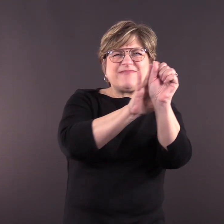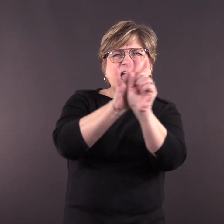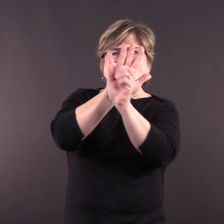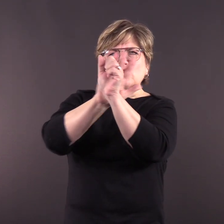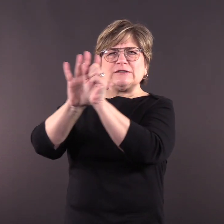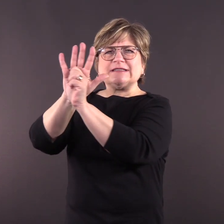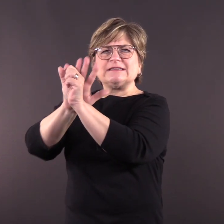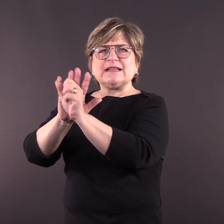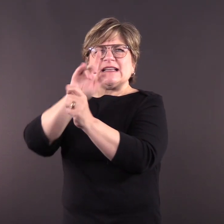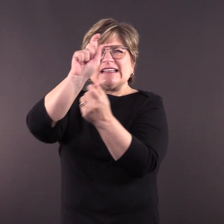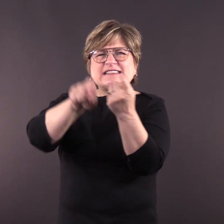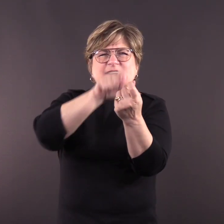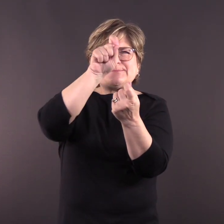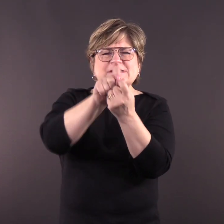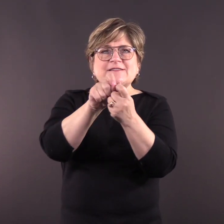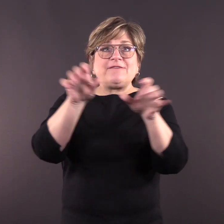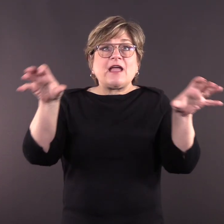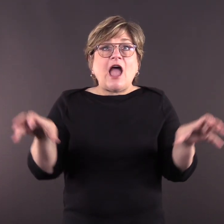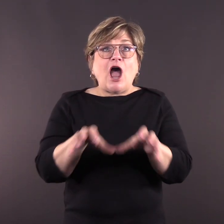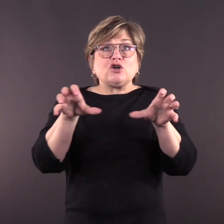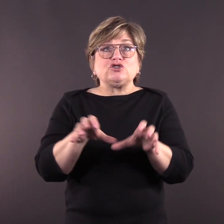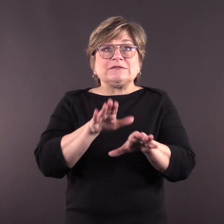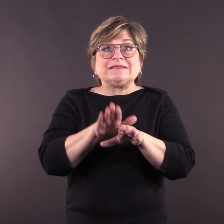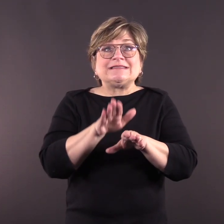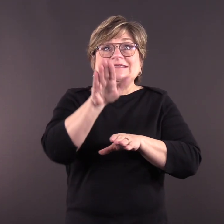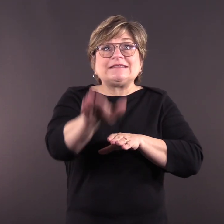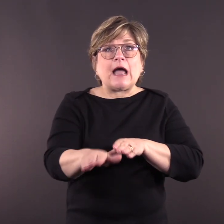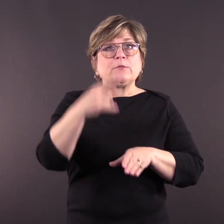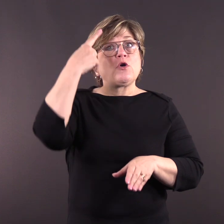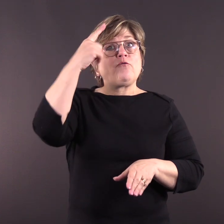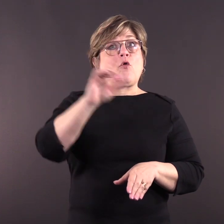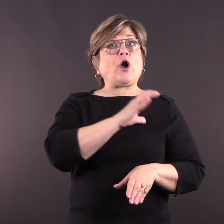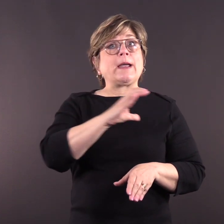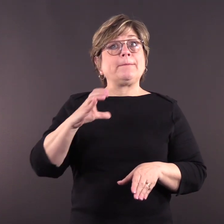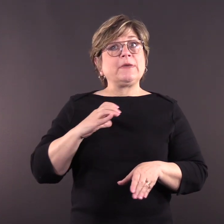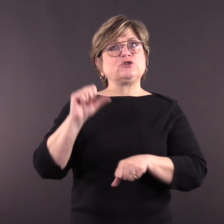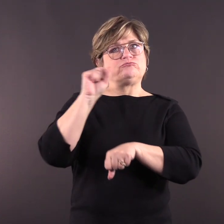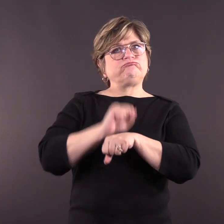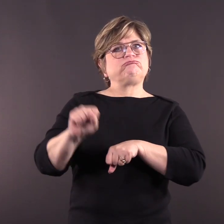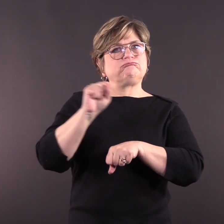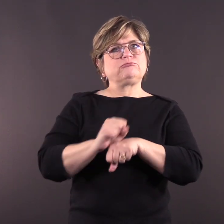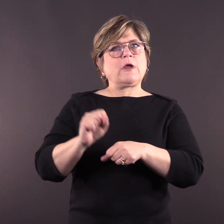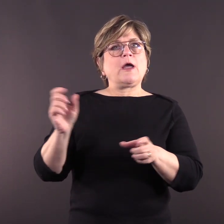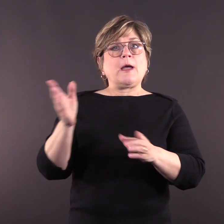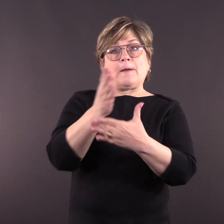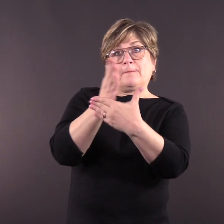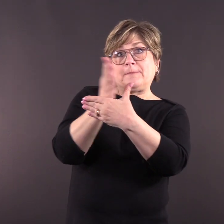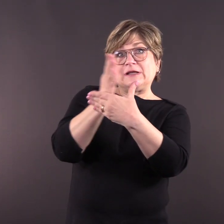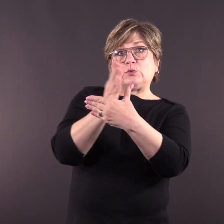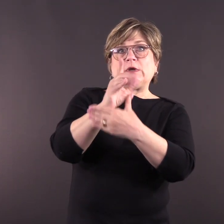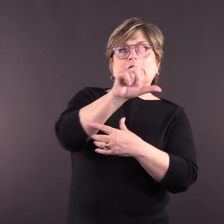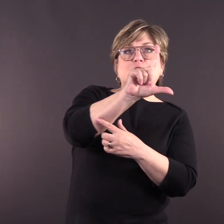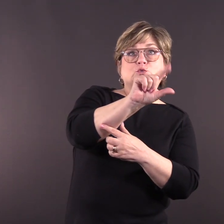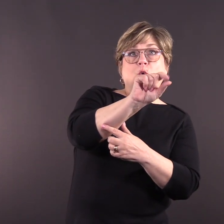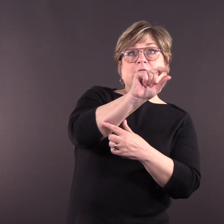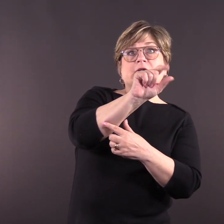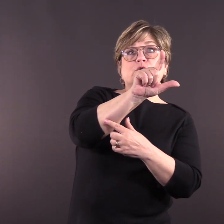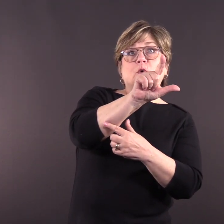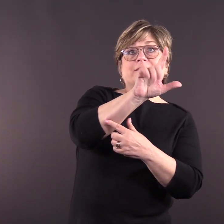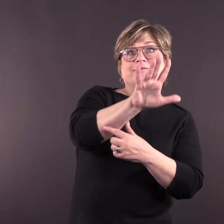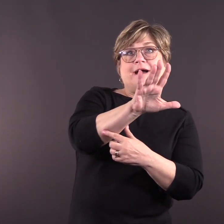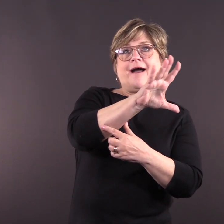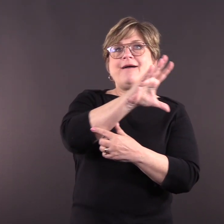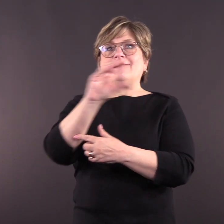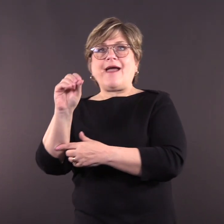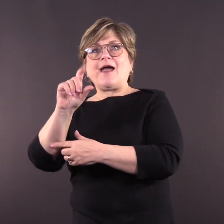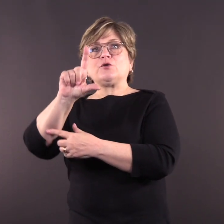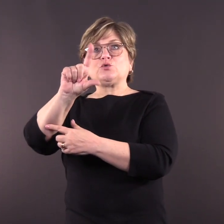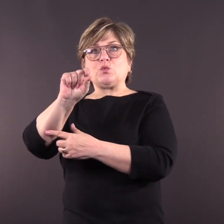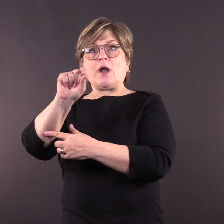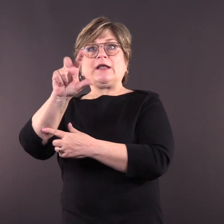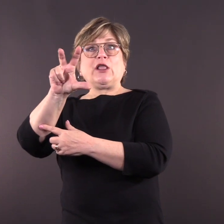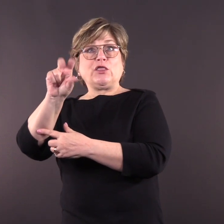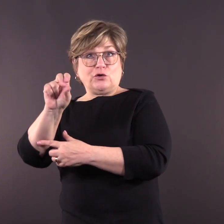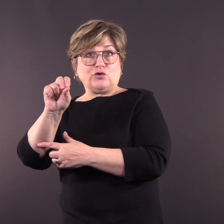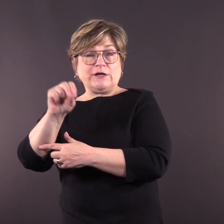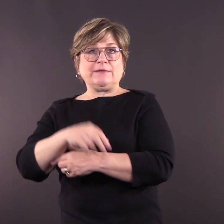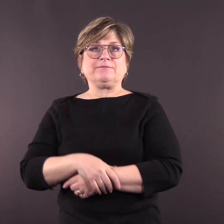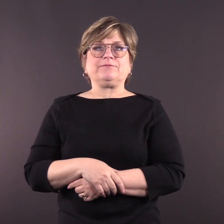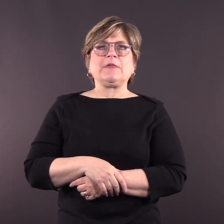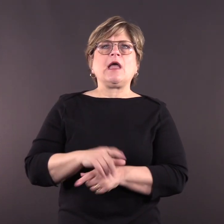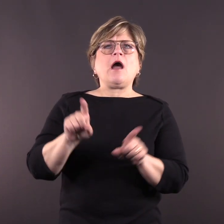areas and specific action steps for the Commission to work on between 2025 and 2030.